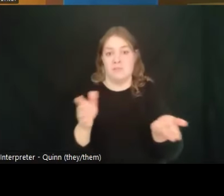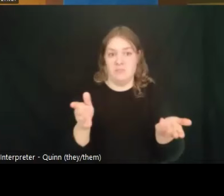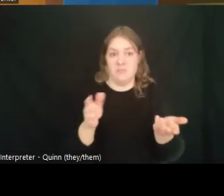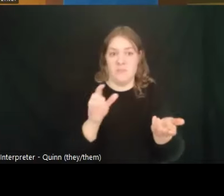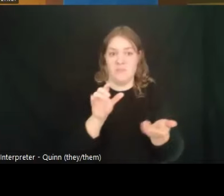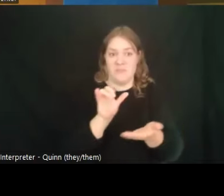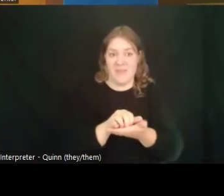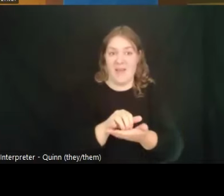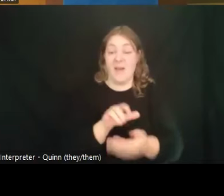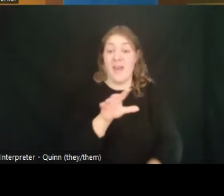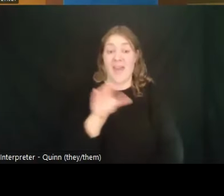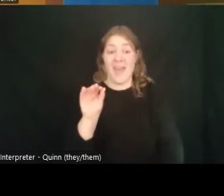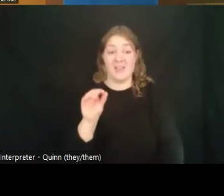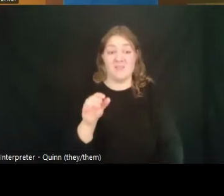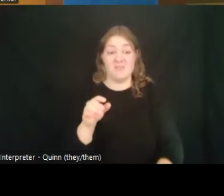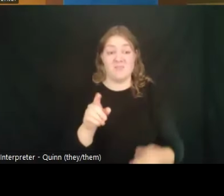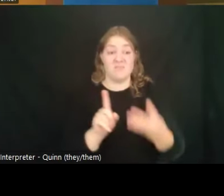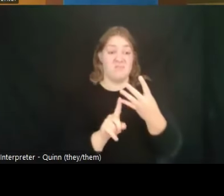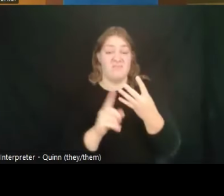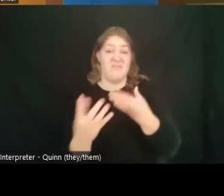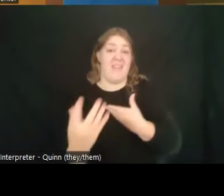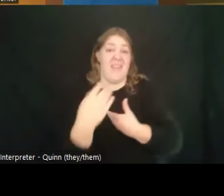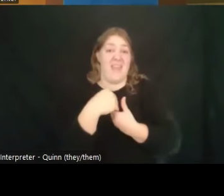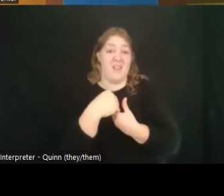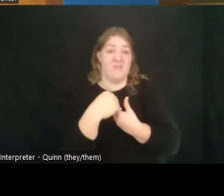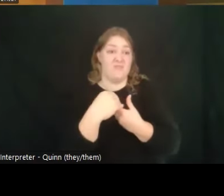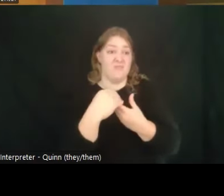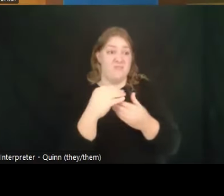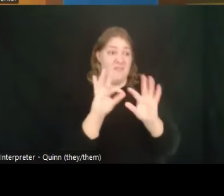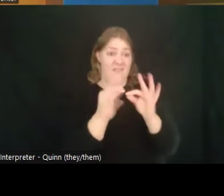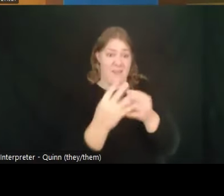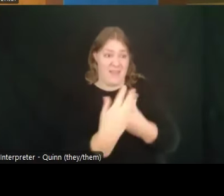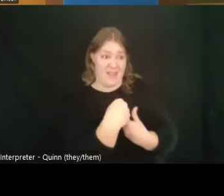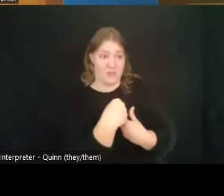increase engagement for the family when the clinician is able to show up and be their best